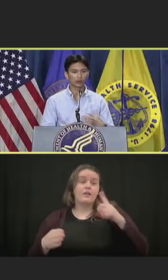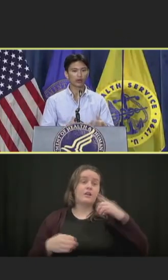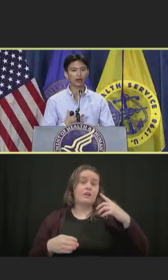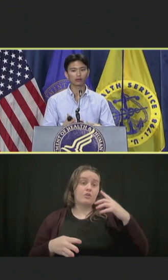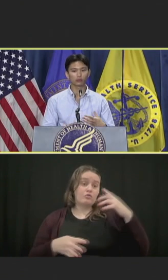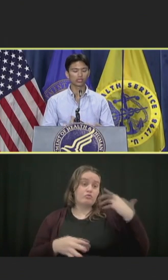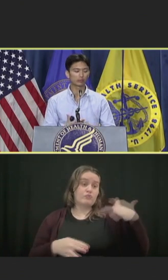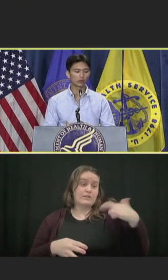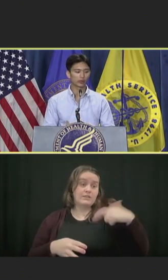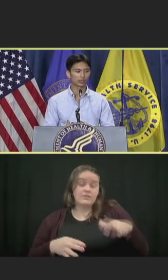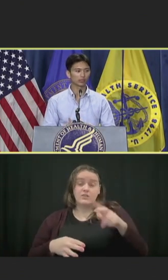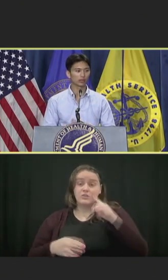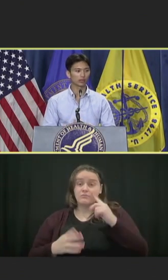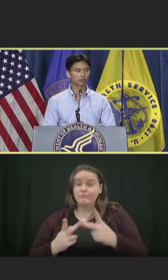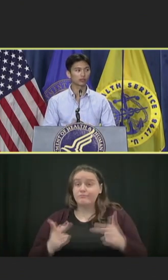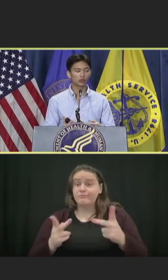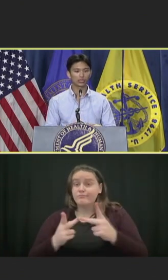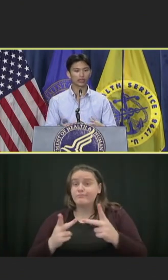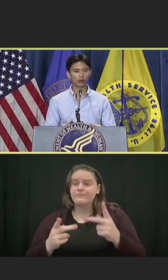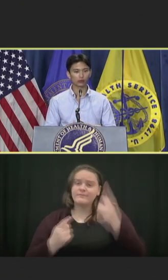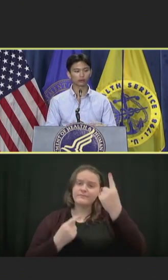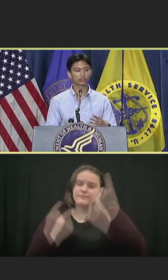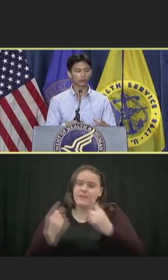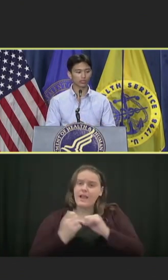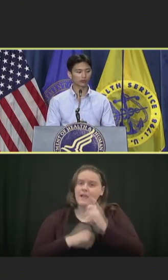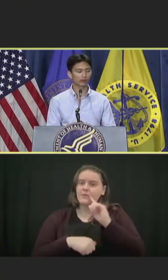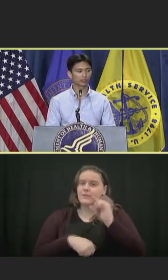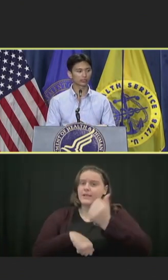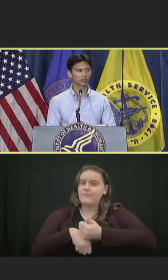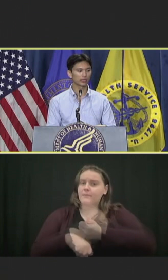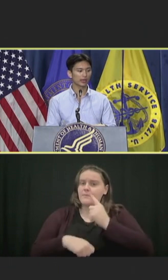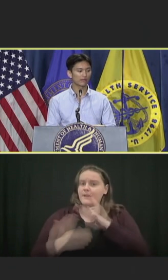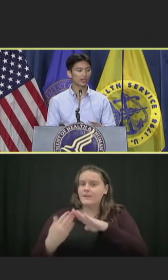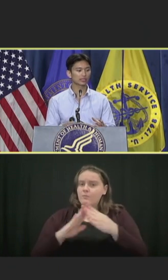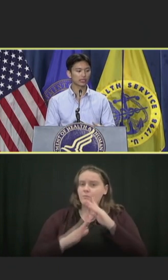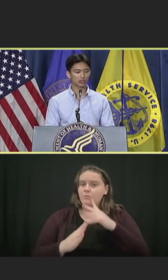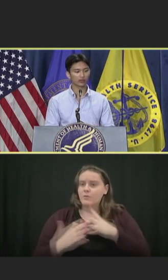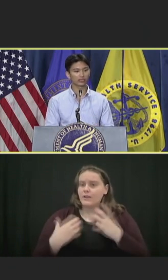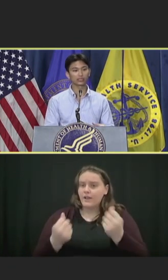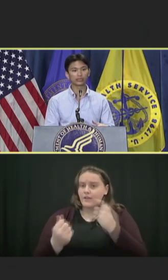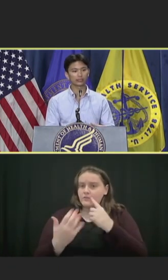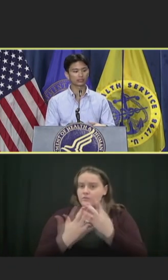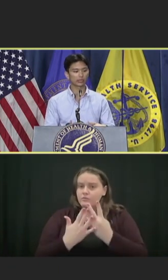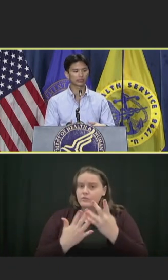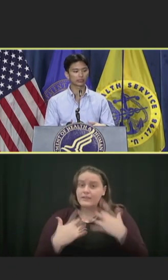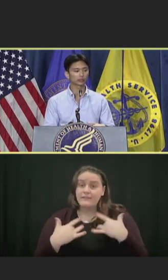how can we implement community health screening events and vaccination events in these spaces?